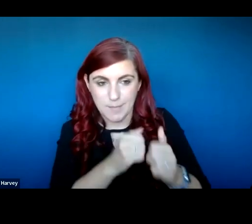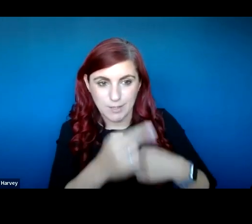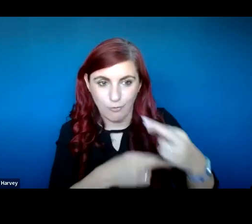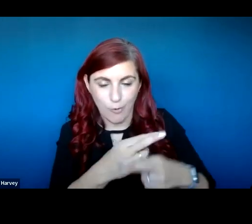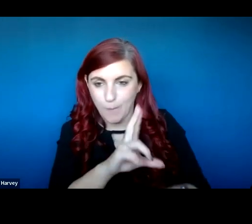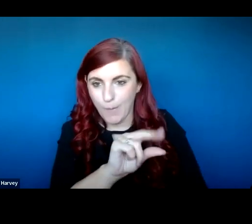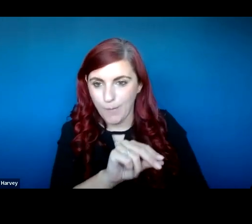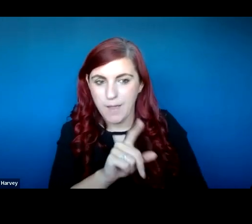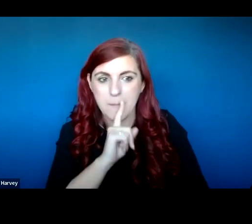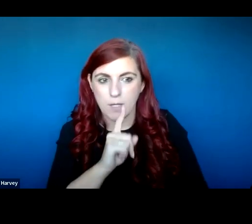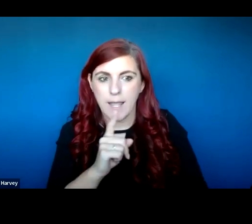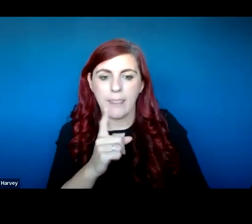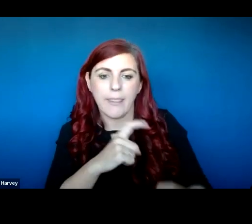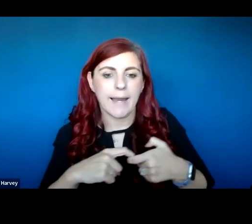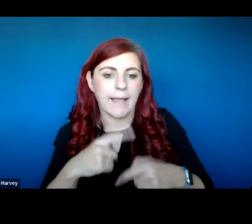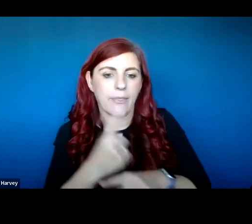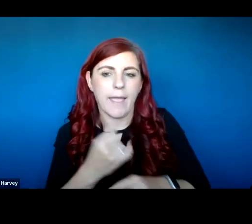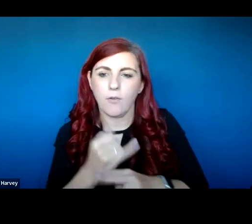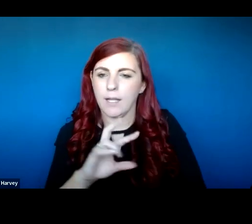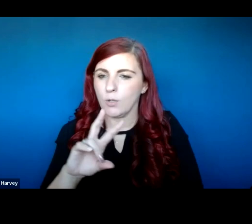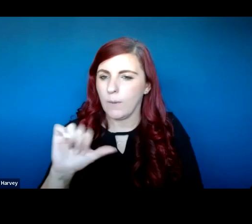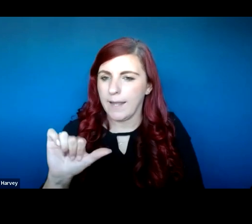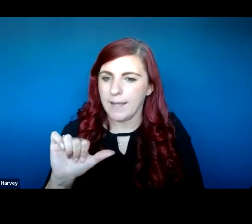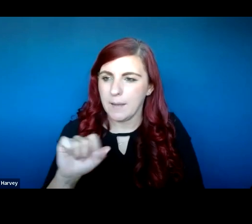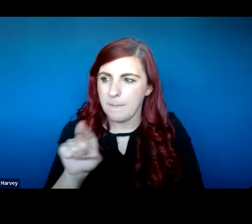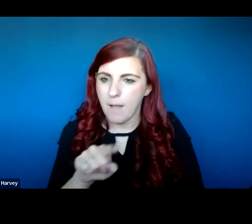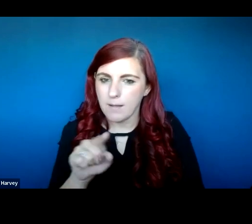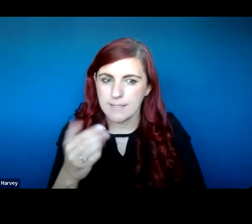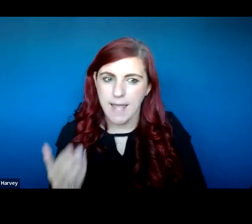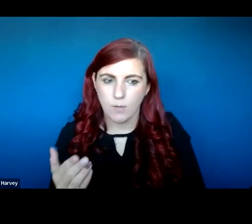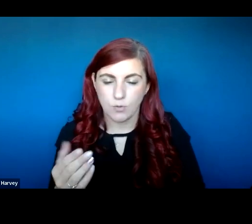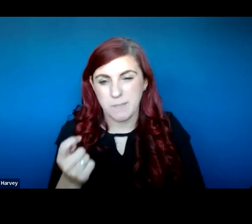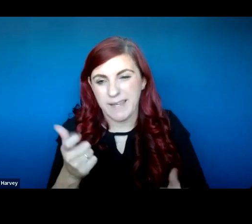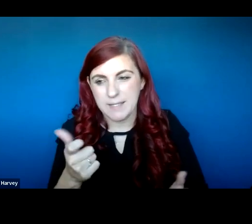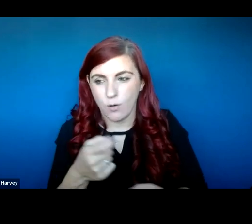we've done is put the link into the Q and A box for your convenience, in case you